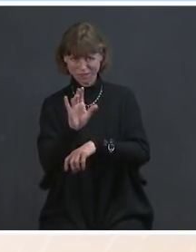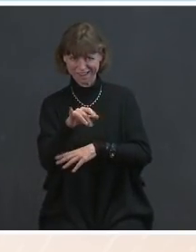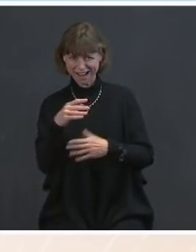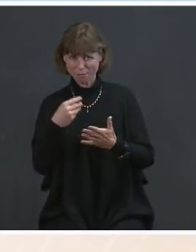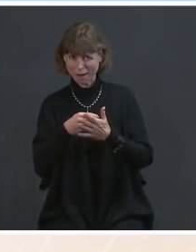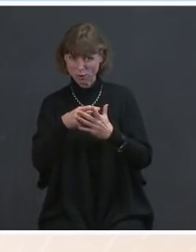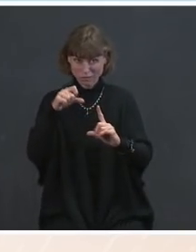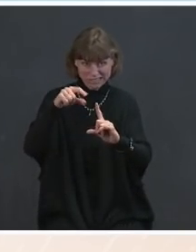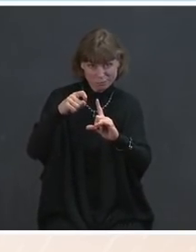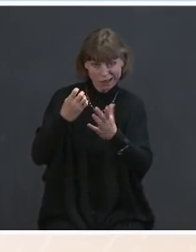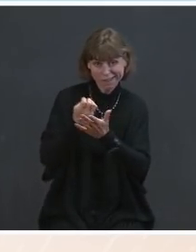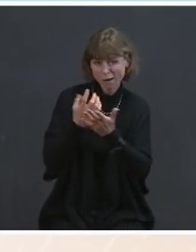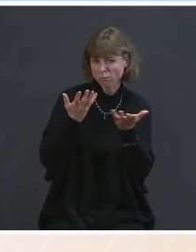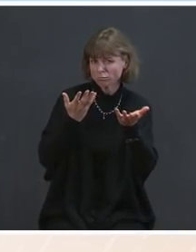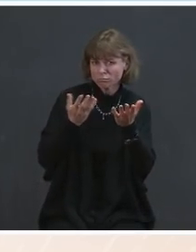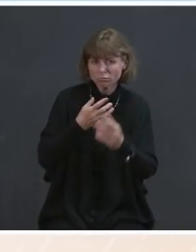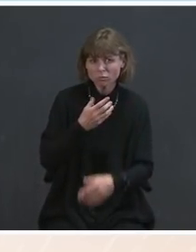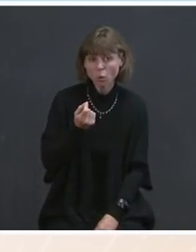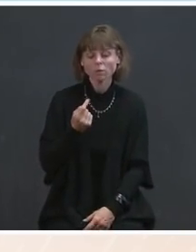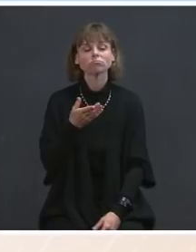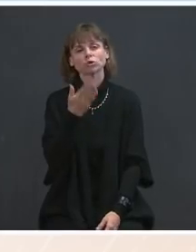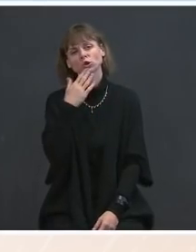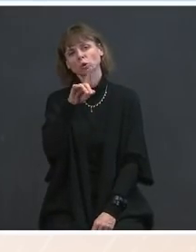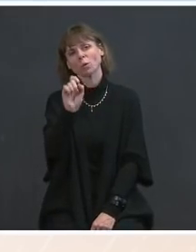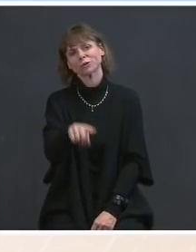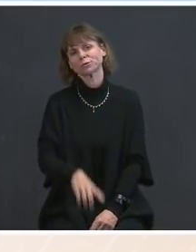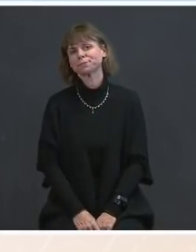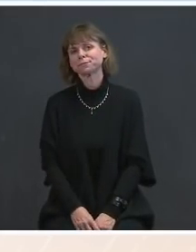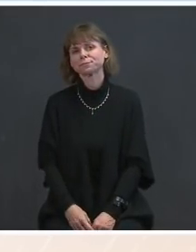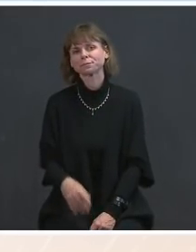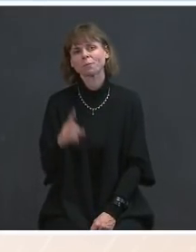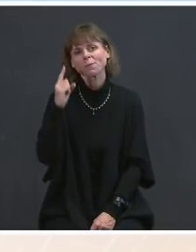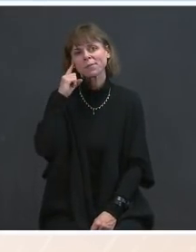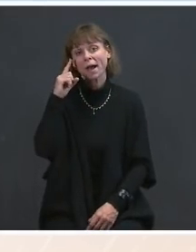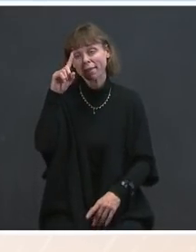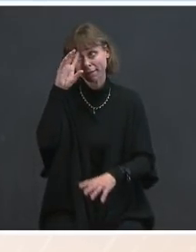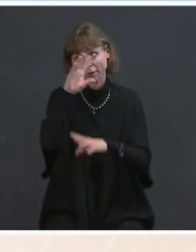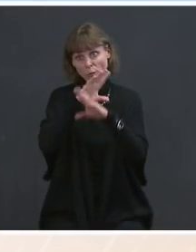Ms. Psaki: Well, it's a great question. I think that the President believes that this relief